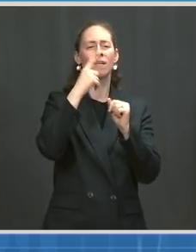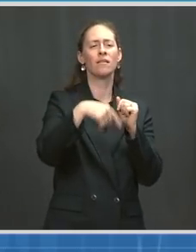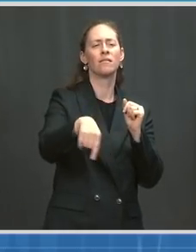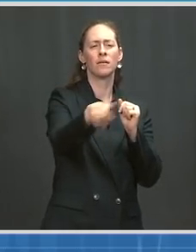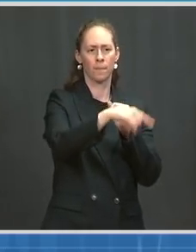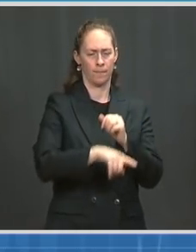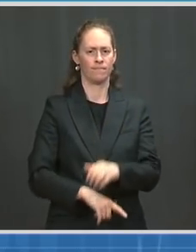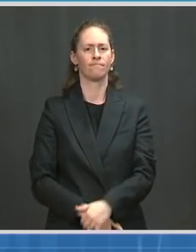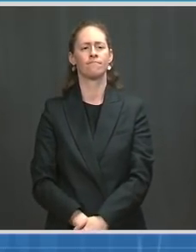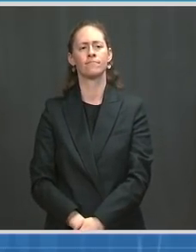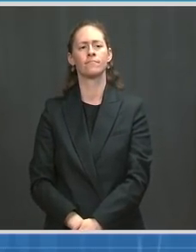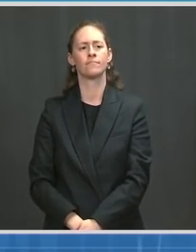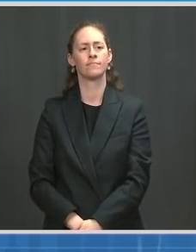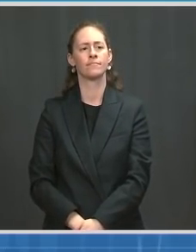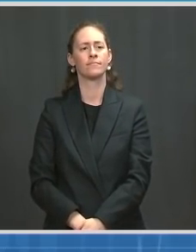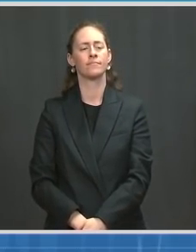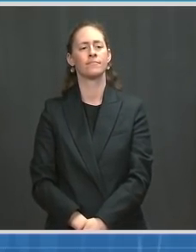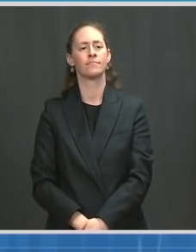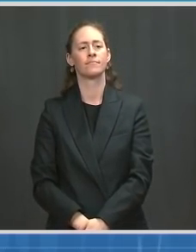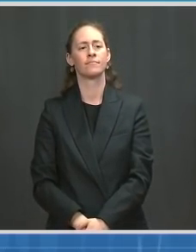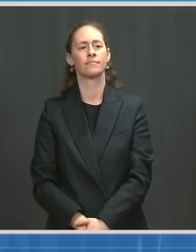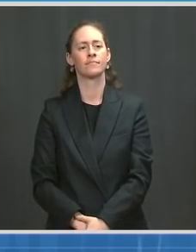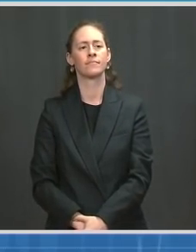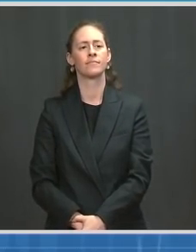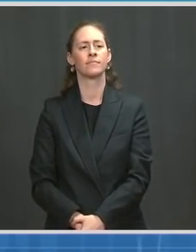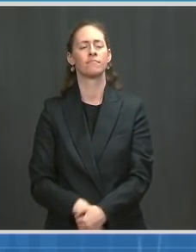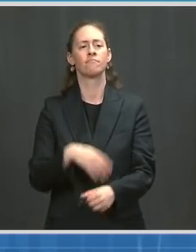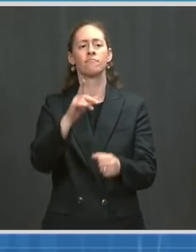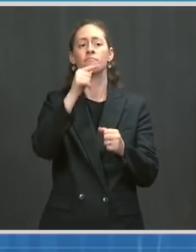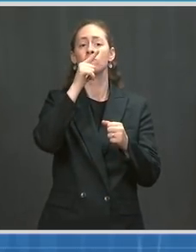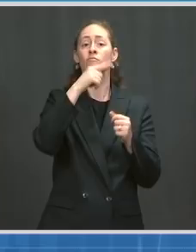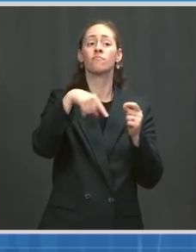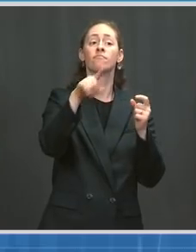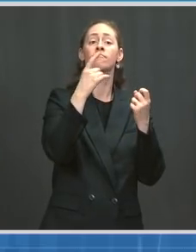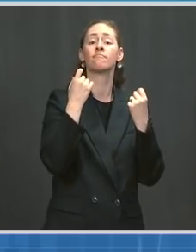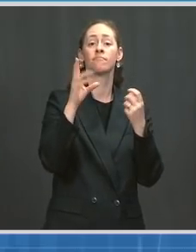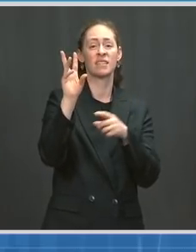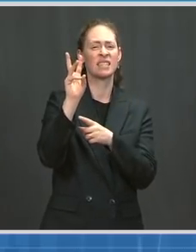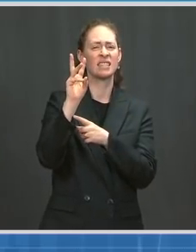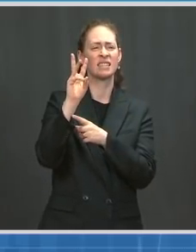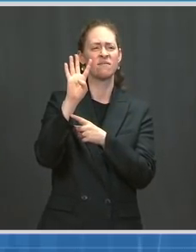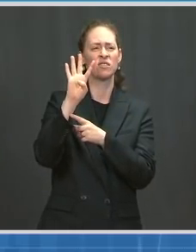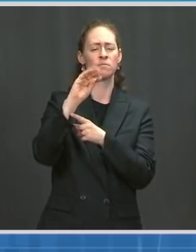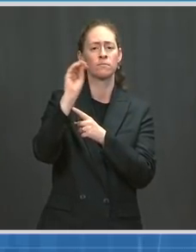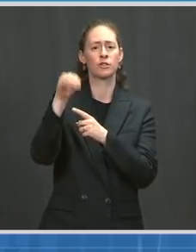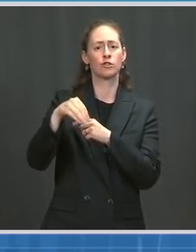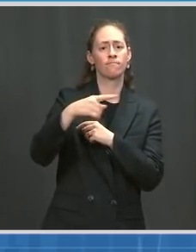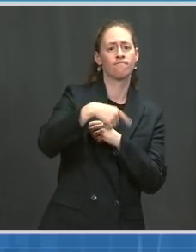have concerns about missing work to recover from vaccinations compared to 41 percent of white adults.